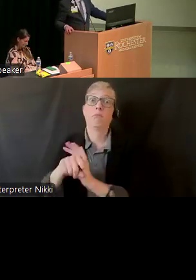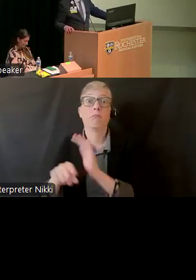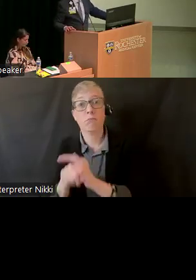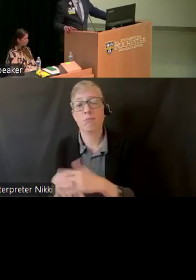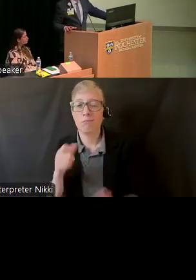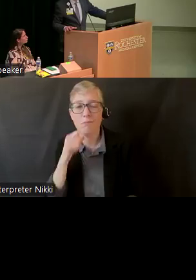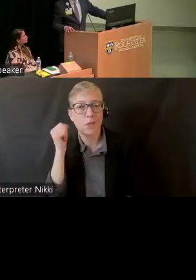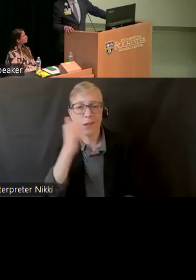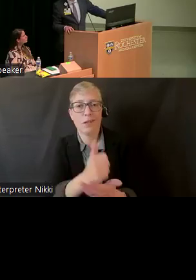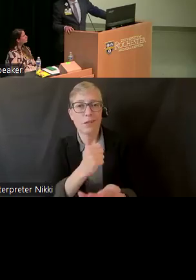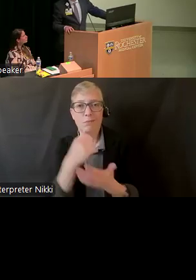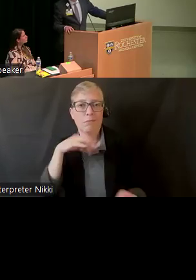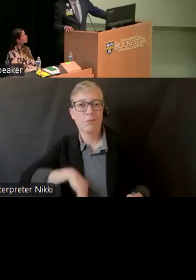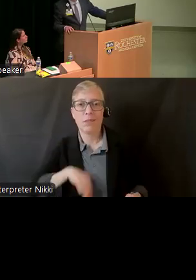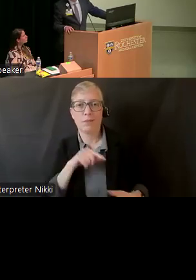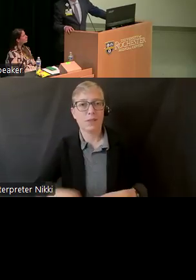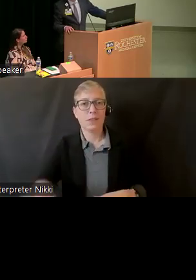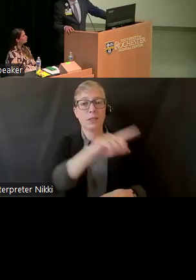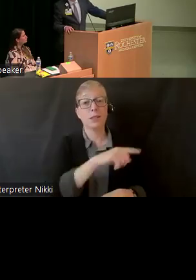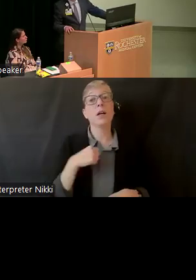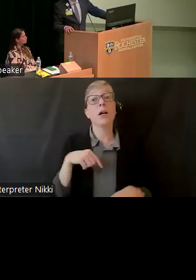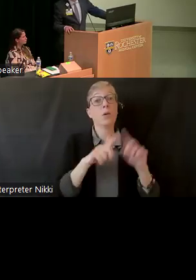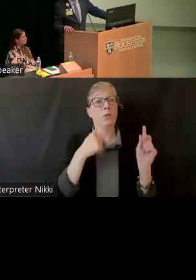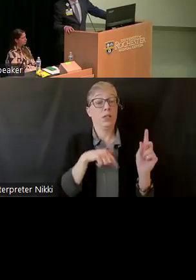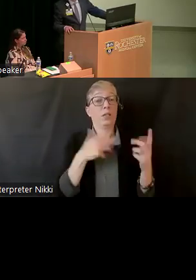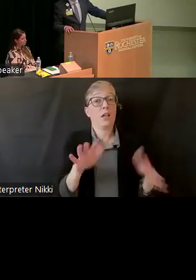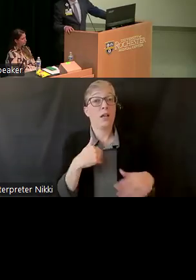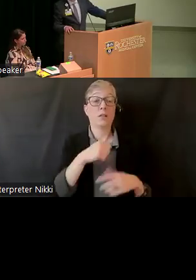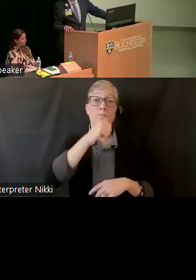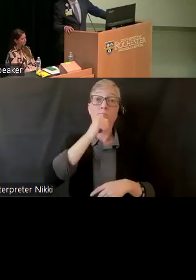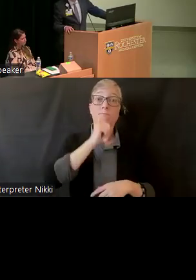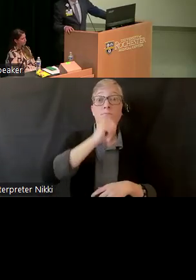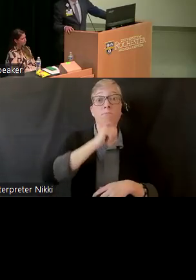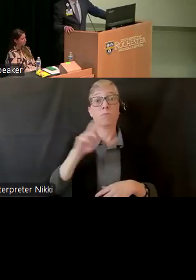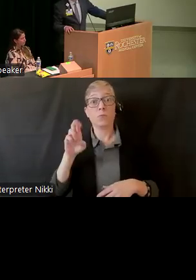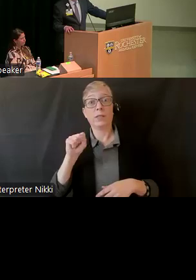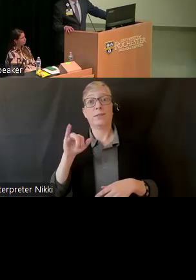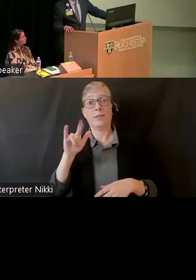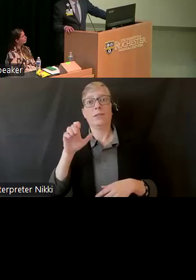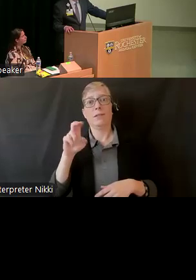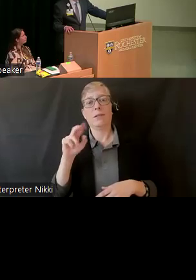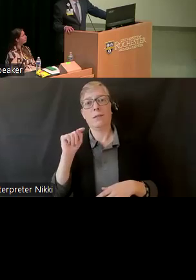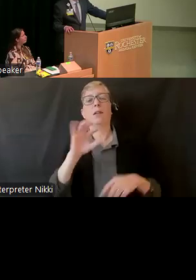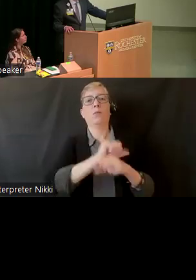health we already have one of the most resilient workforces in the world and among the smartest and